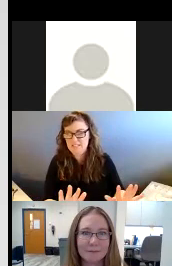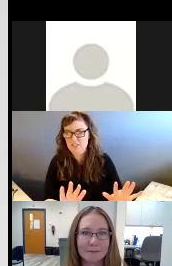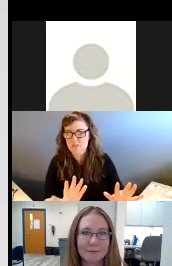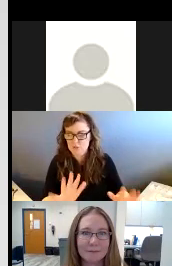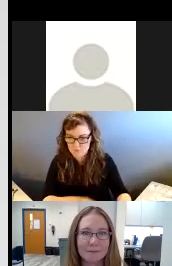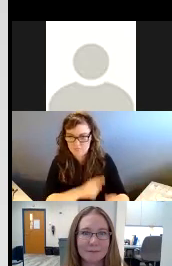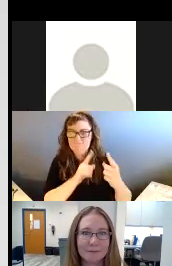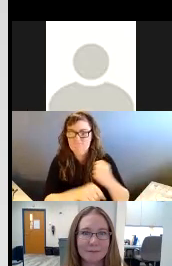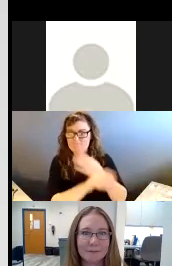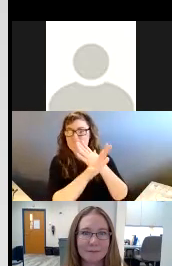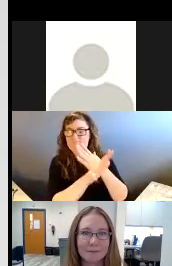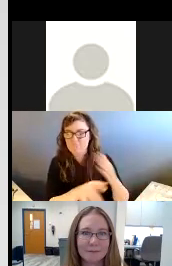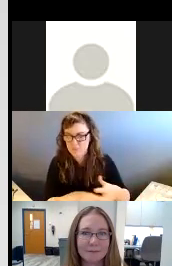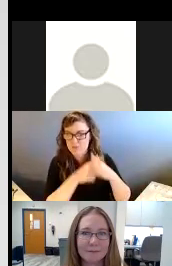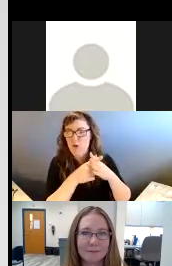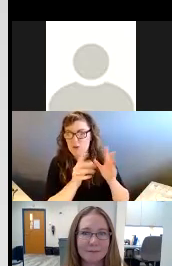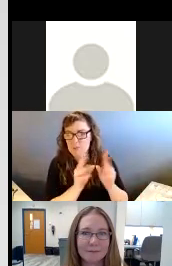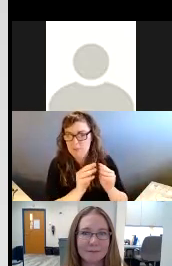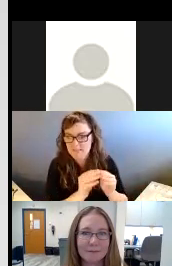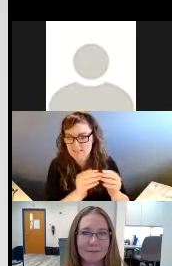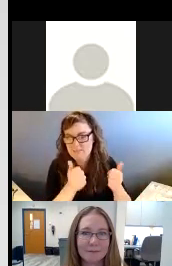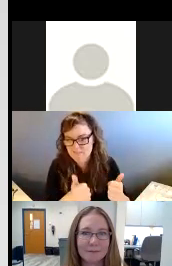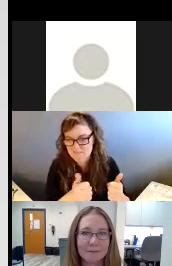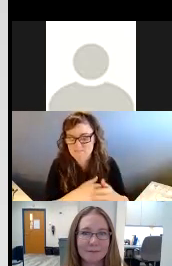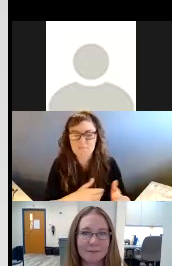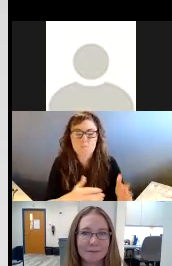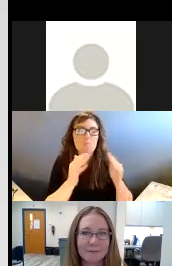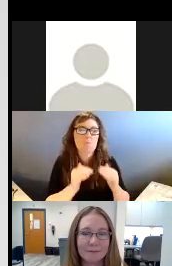IT PROVIDES ALSO A SUMMARY OF THE PATIENT FUNCTIONAL